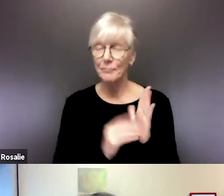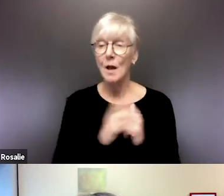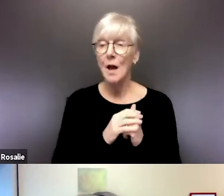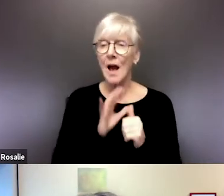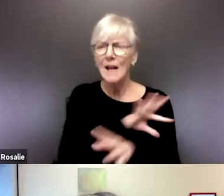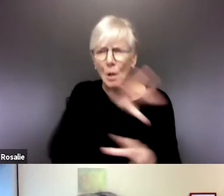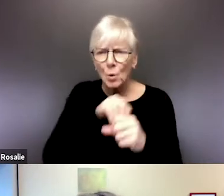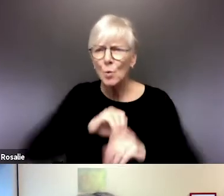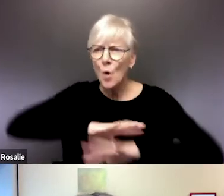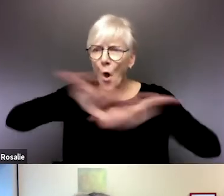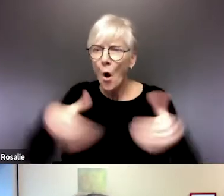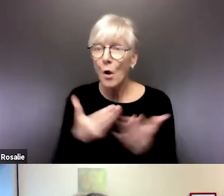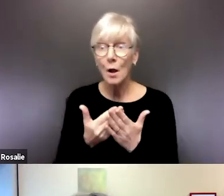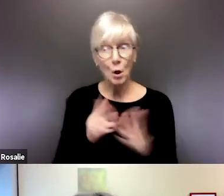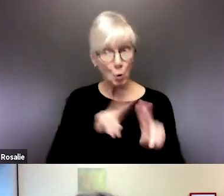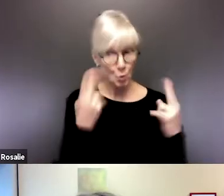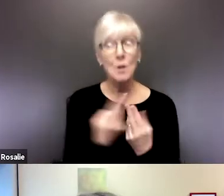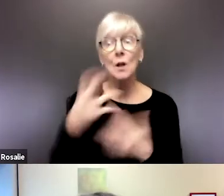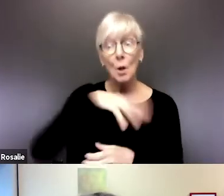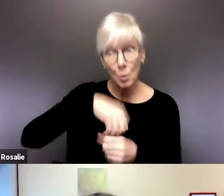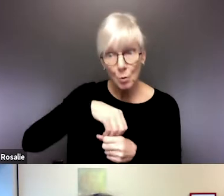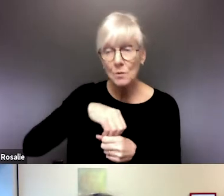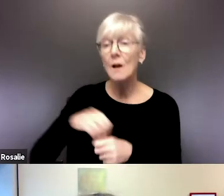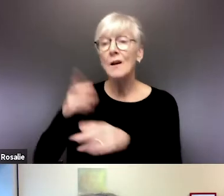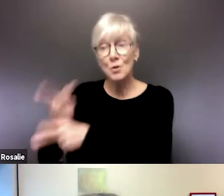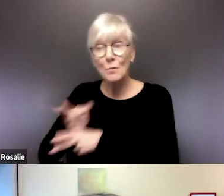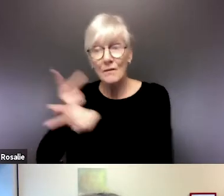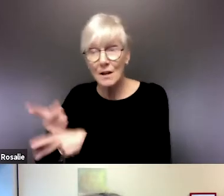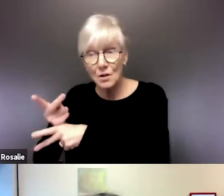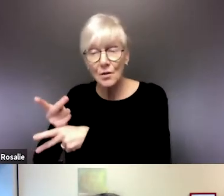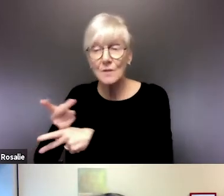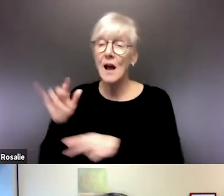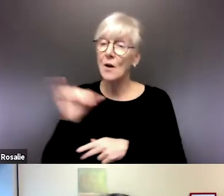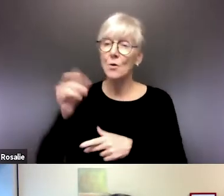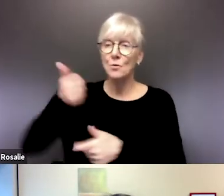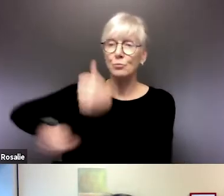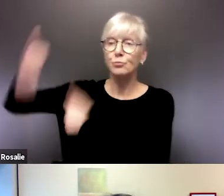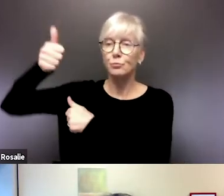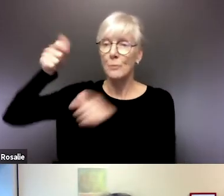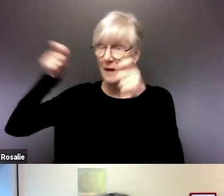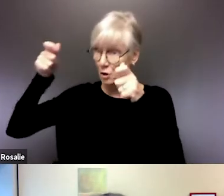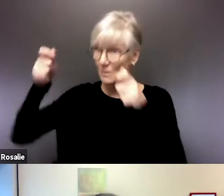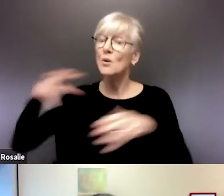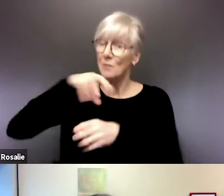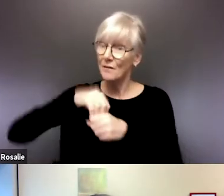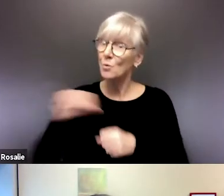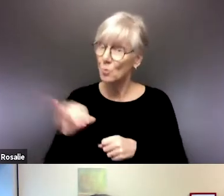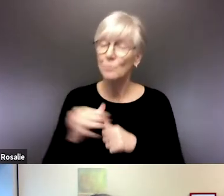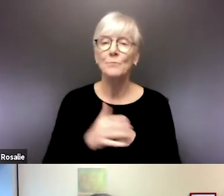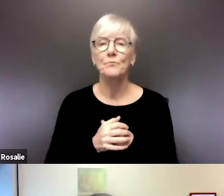including unions, the immediate supervisor and also senior management. However, one of the